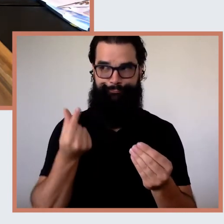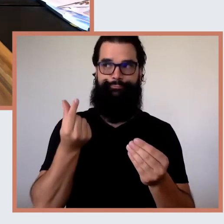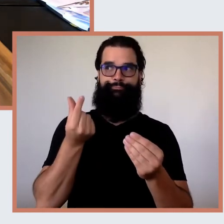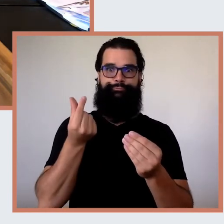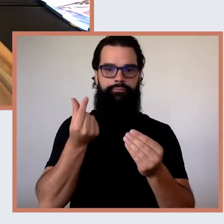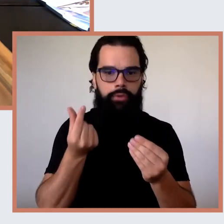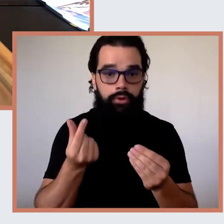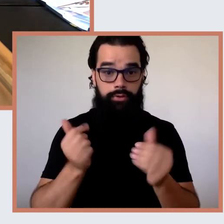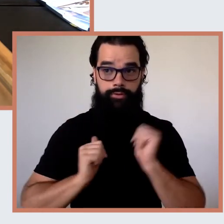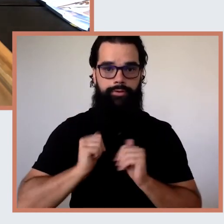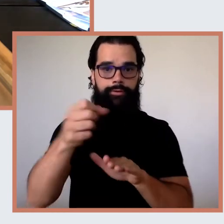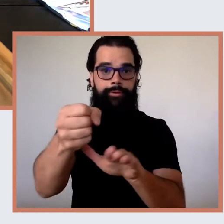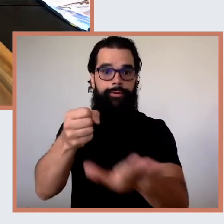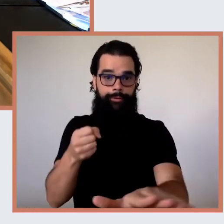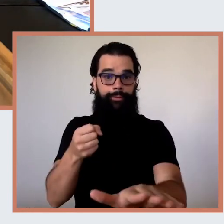you get an actor who comes to your acting class,